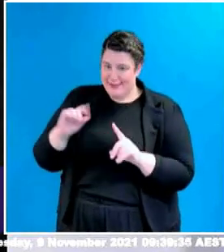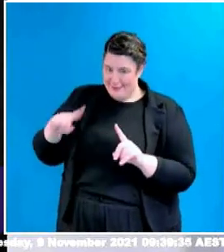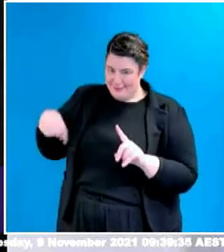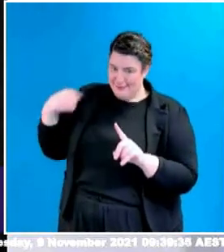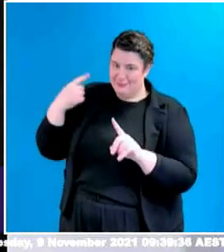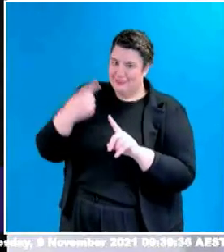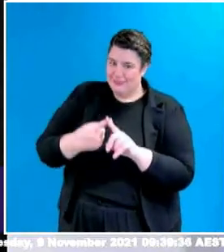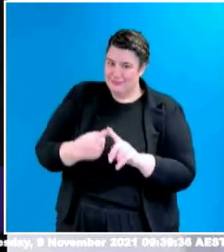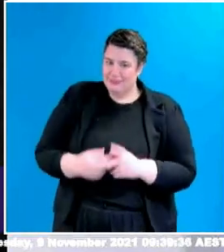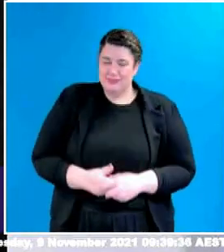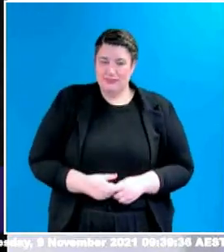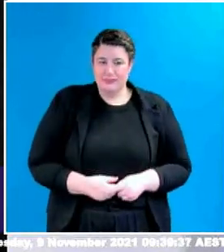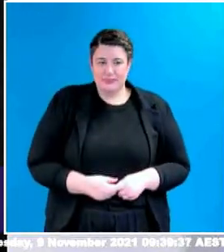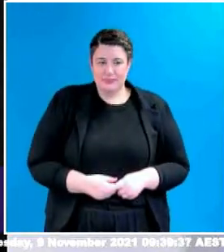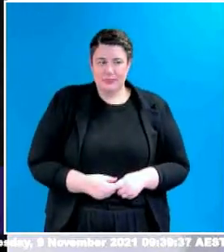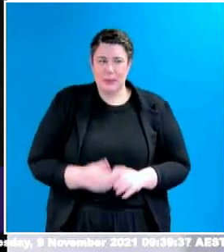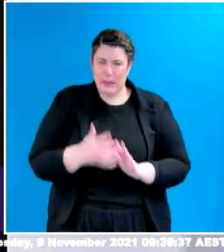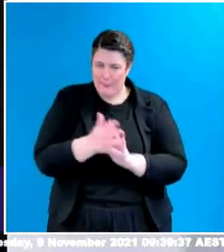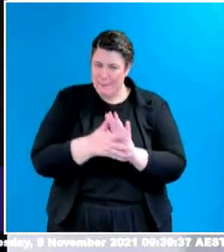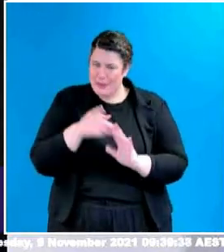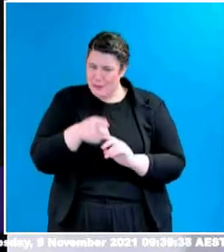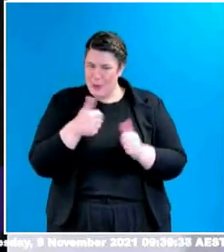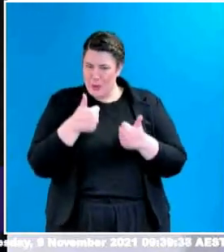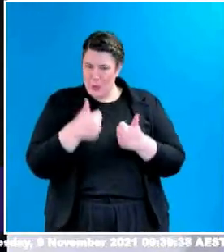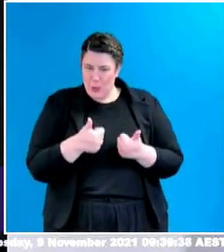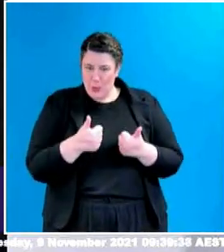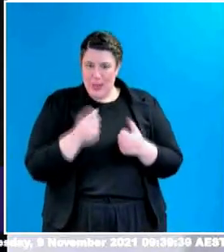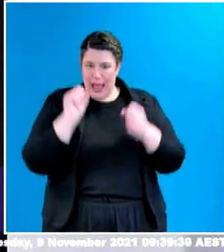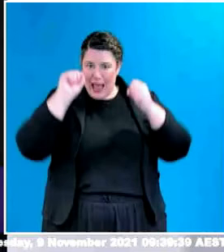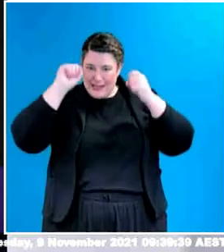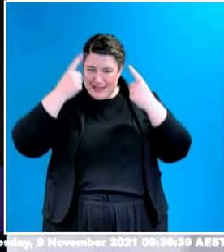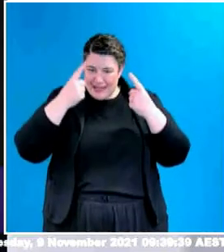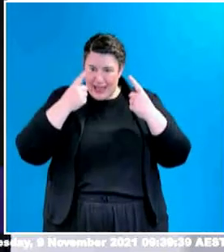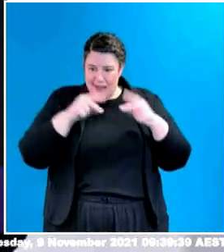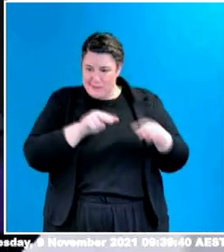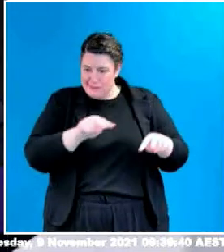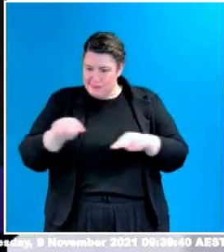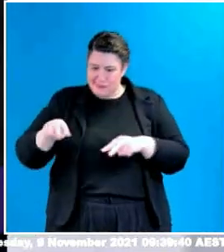That meant that you had a very first-hand bird's-eye view of the